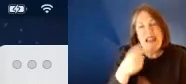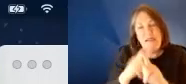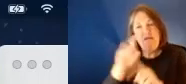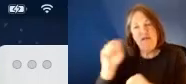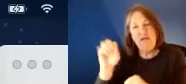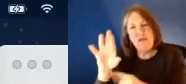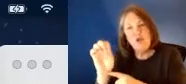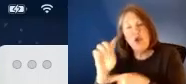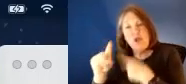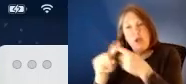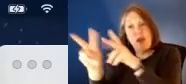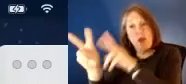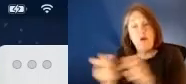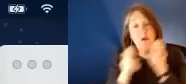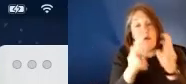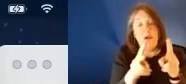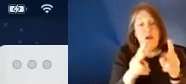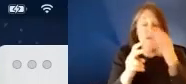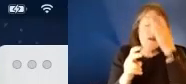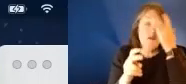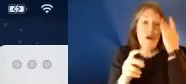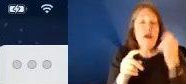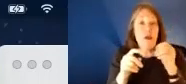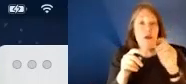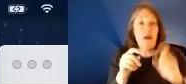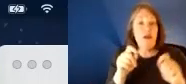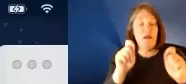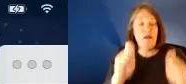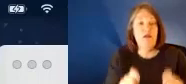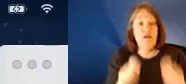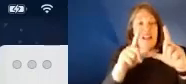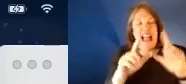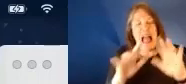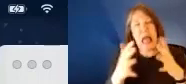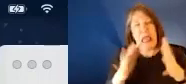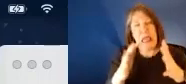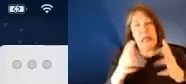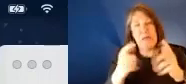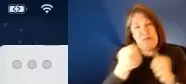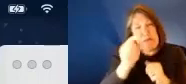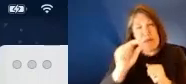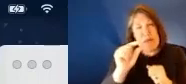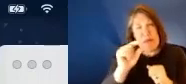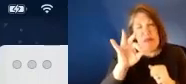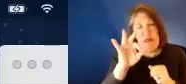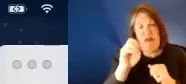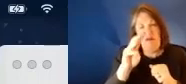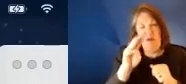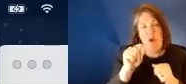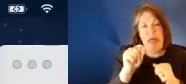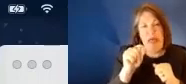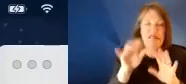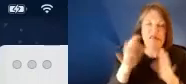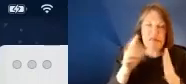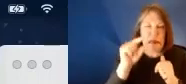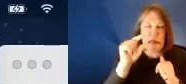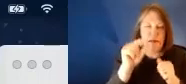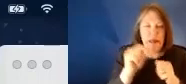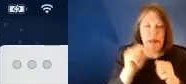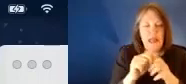06:56:21 It is going to come in here slightly formatted but in terms of the font and the